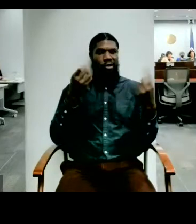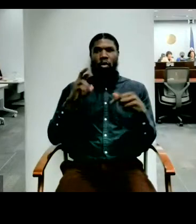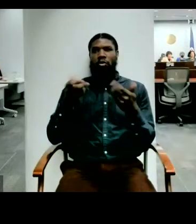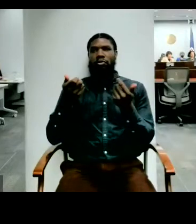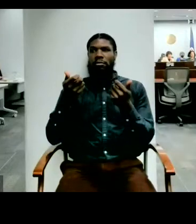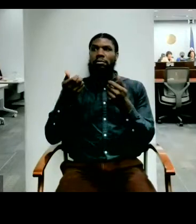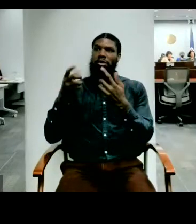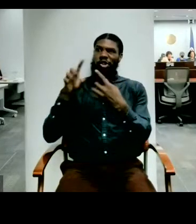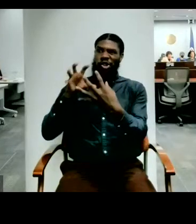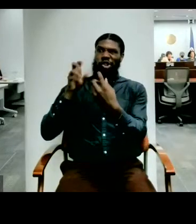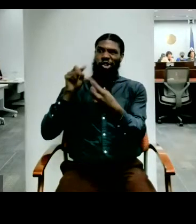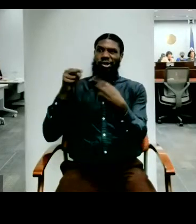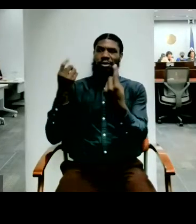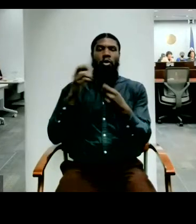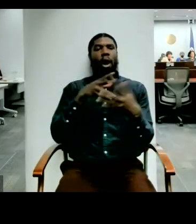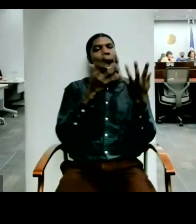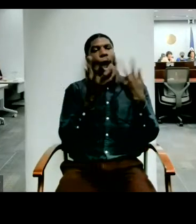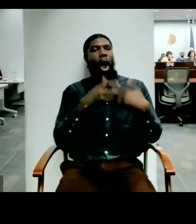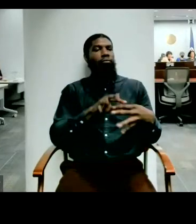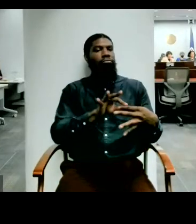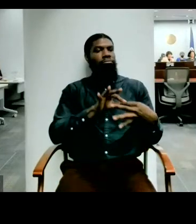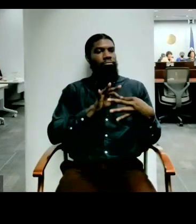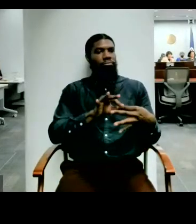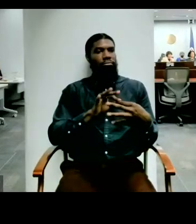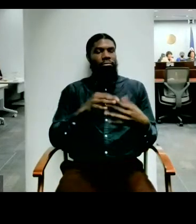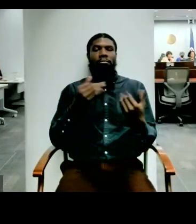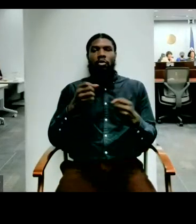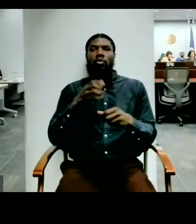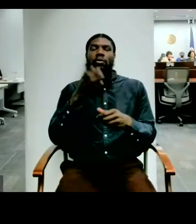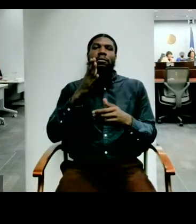said some protocols of expectations, what you want to do some threshold ideas and what you want to